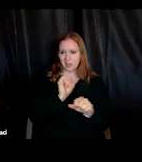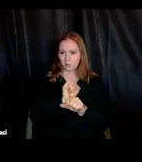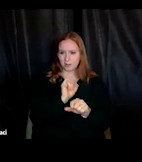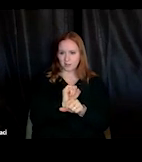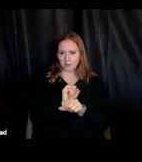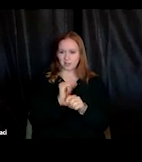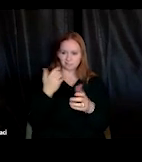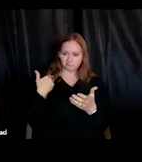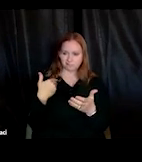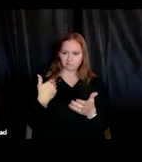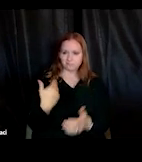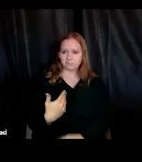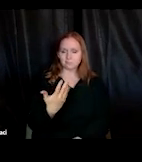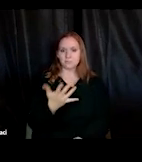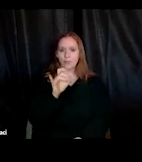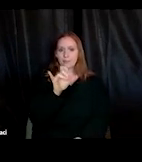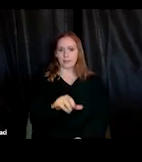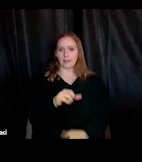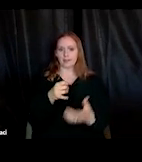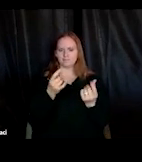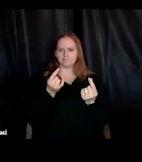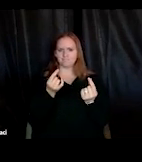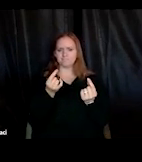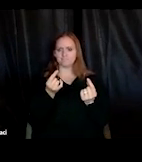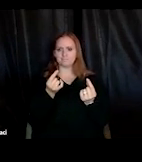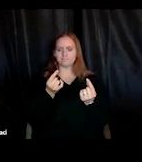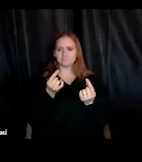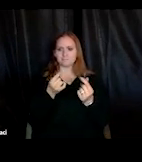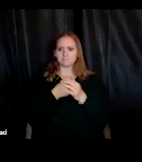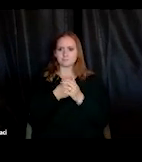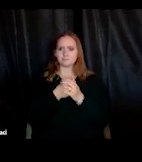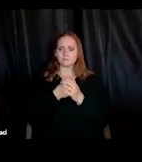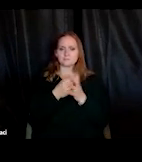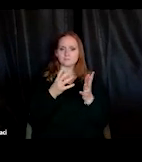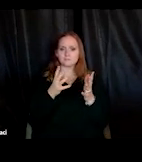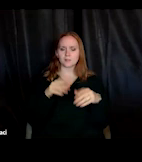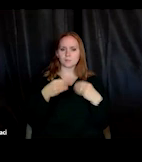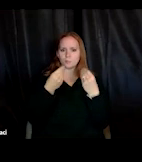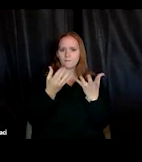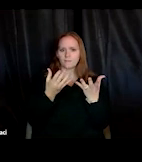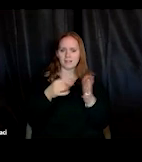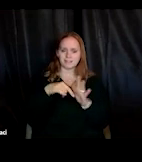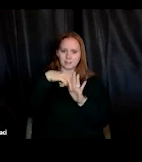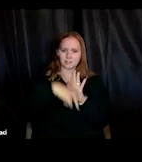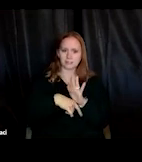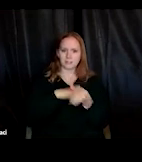is it provides intensive work support services, intensive case management,